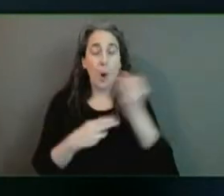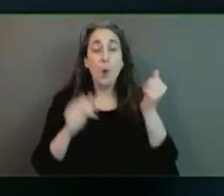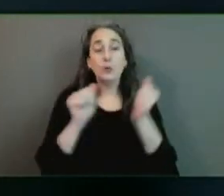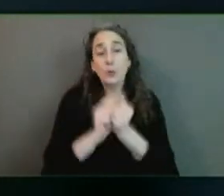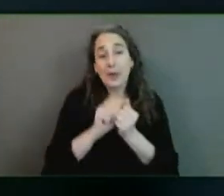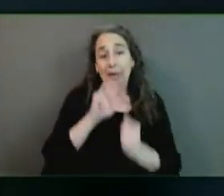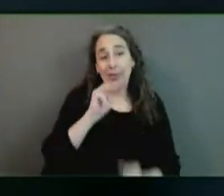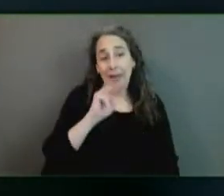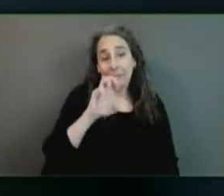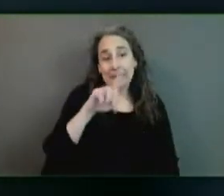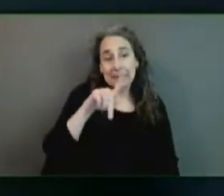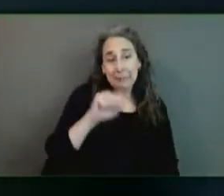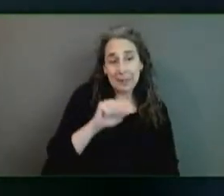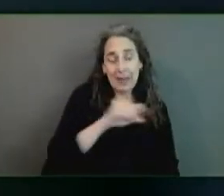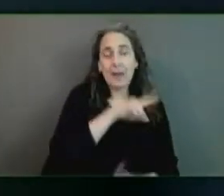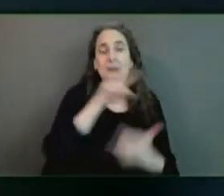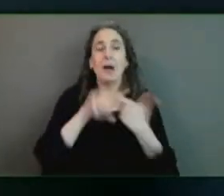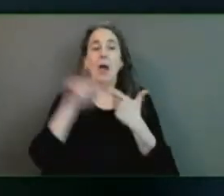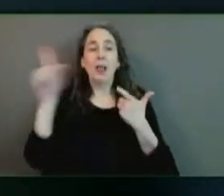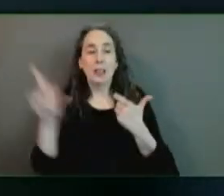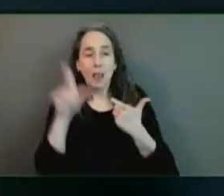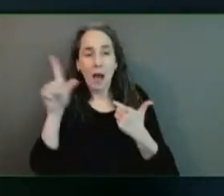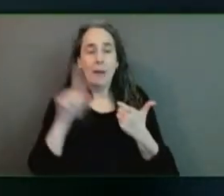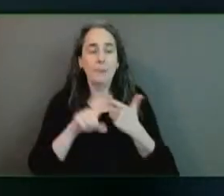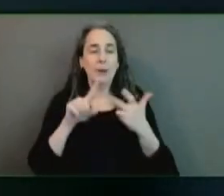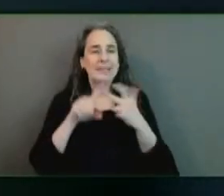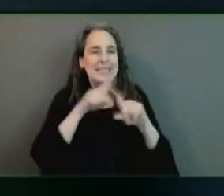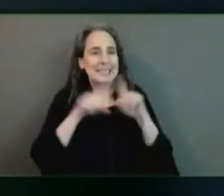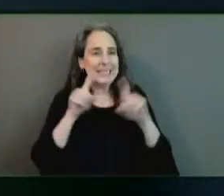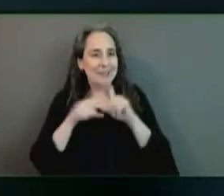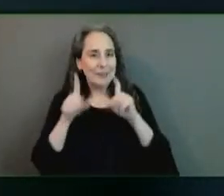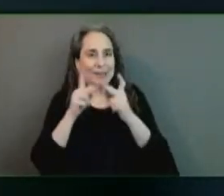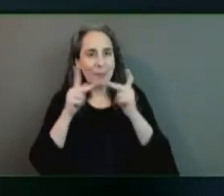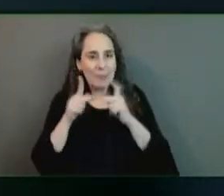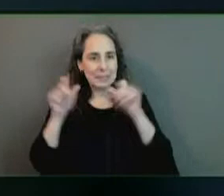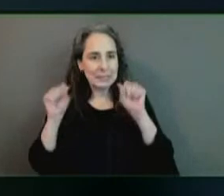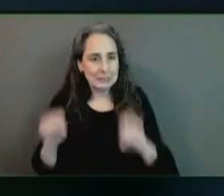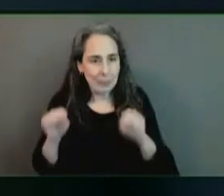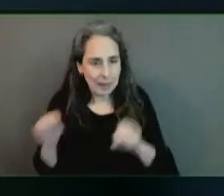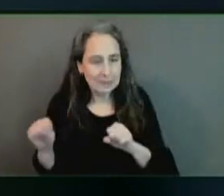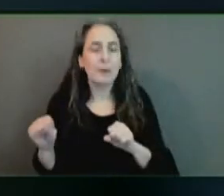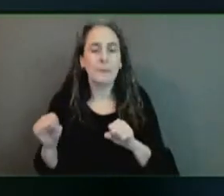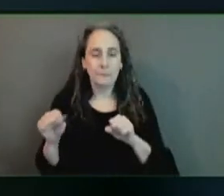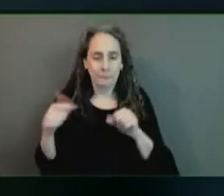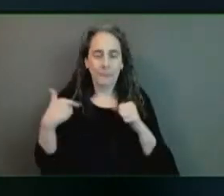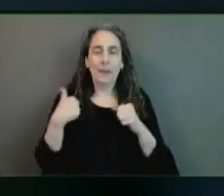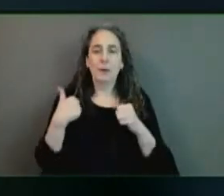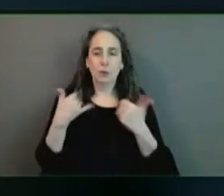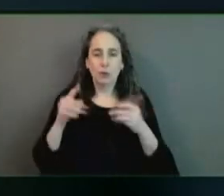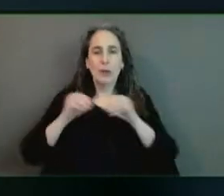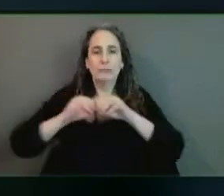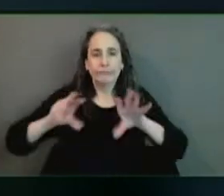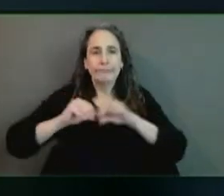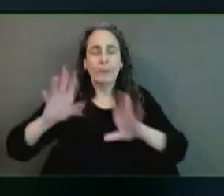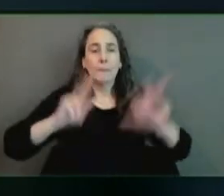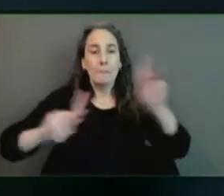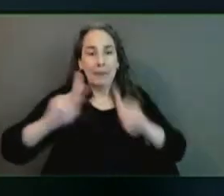distribution of these kits, both through M.C.P.S. through the libraries through as many